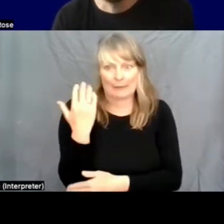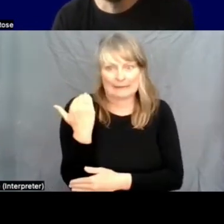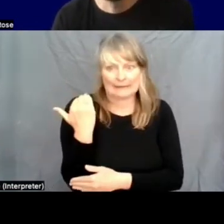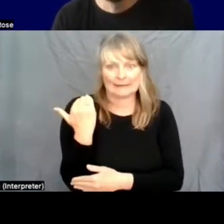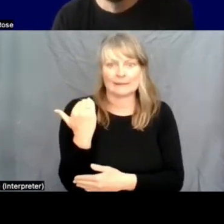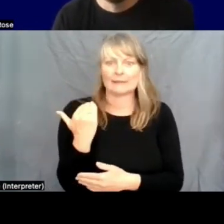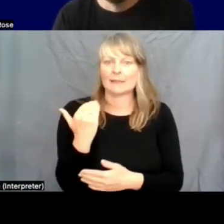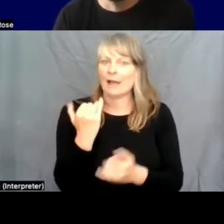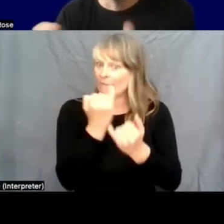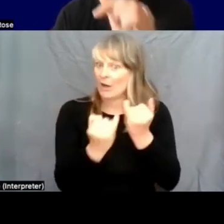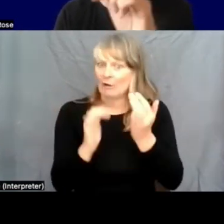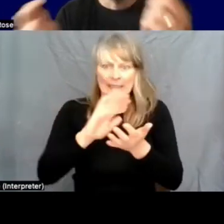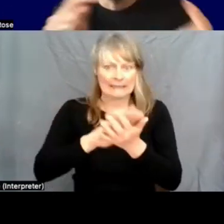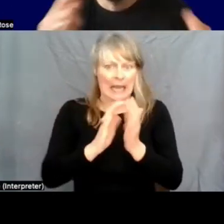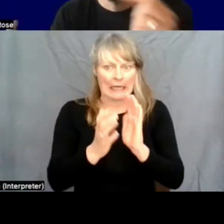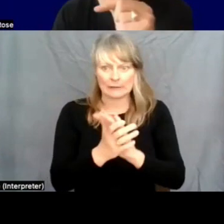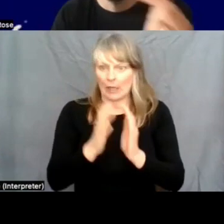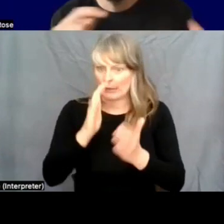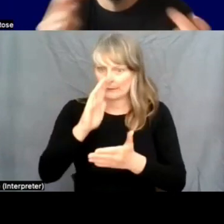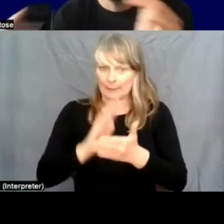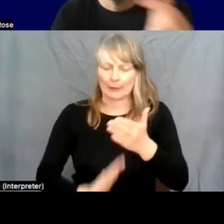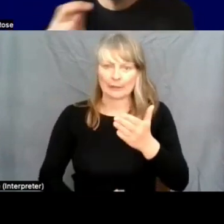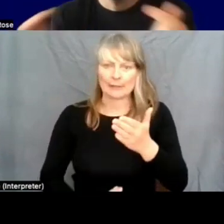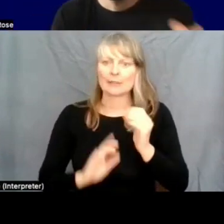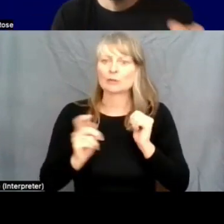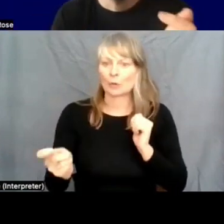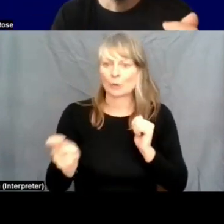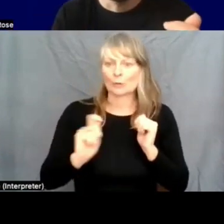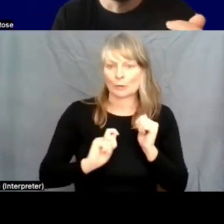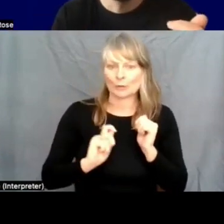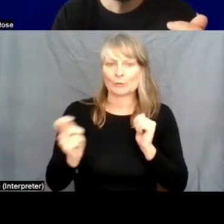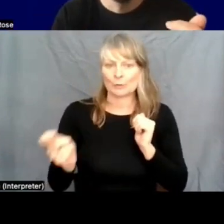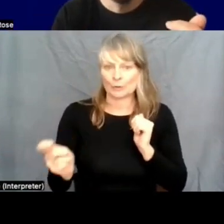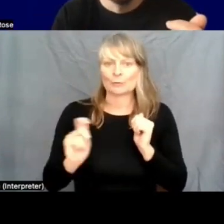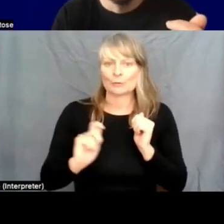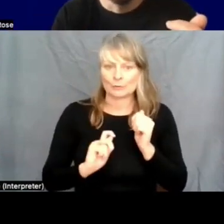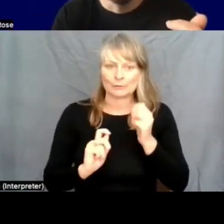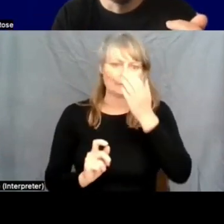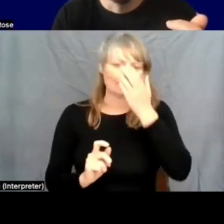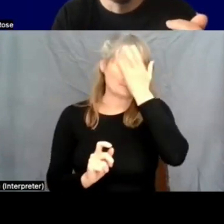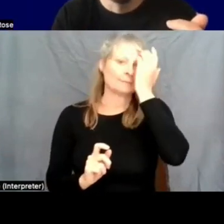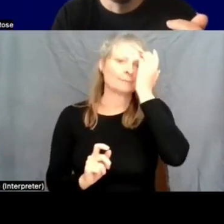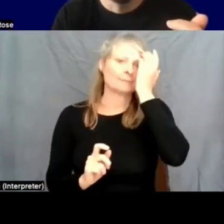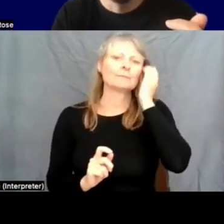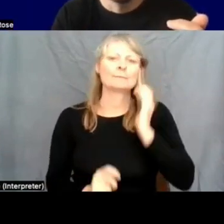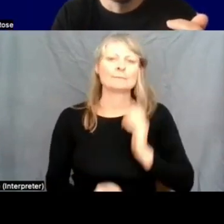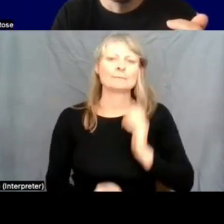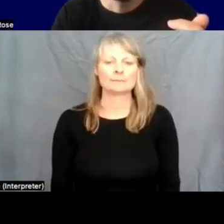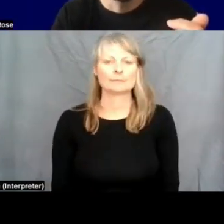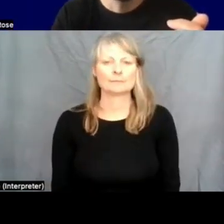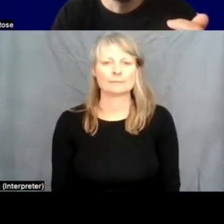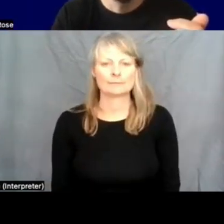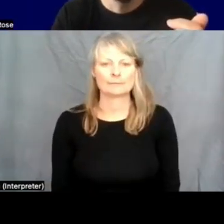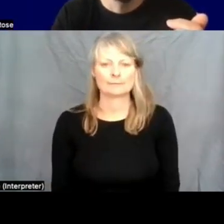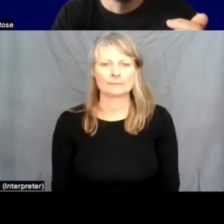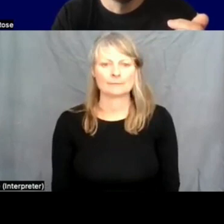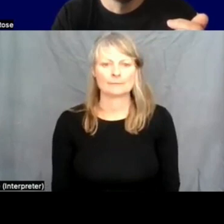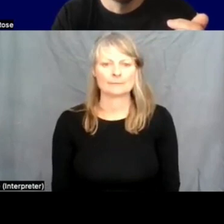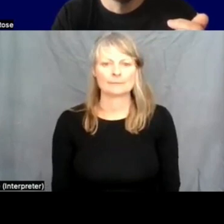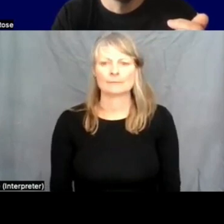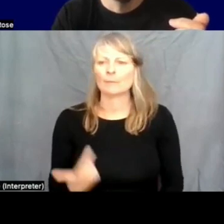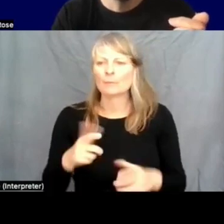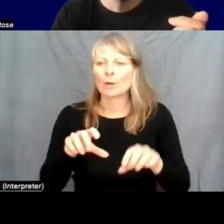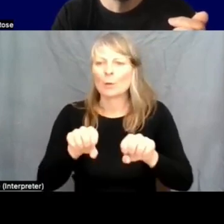and you can see they're taking turns and they're both taking part in - hang on a second. I need to pause that for a sec.